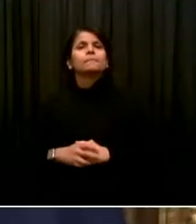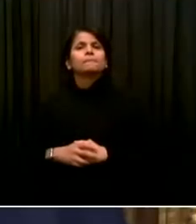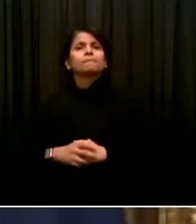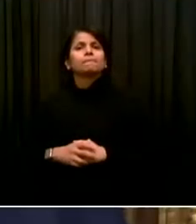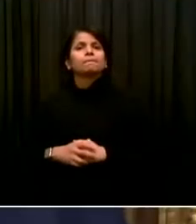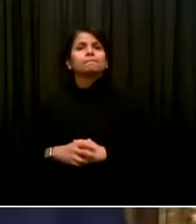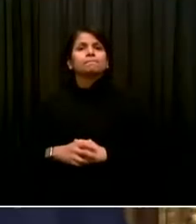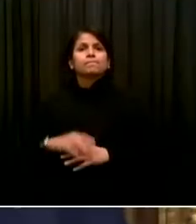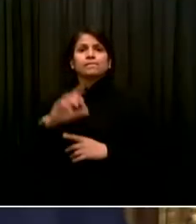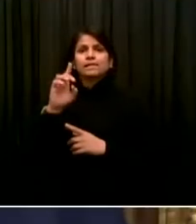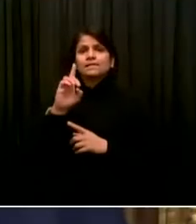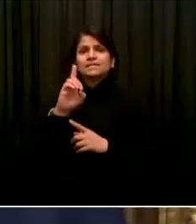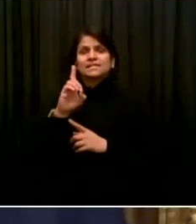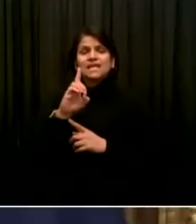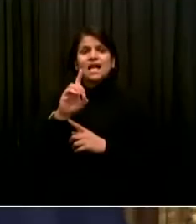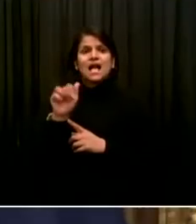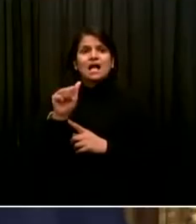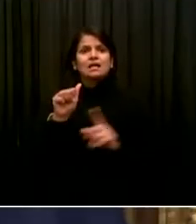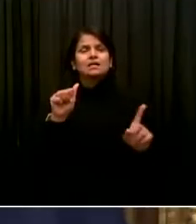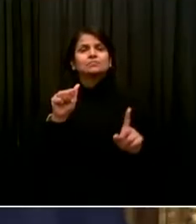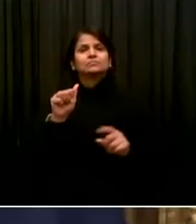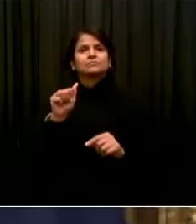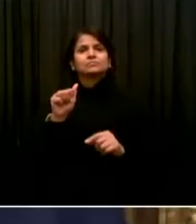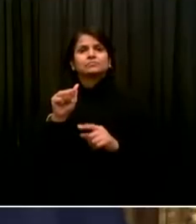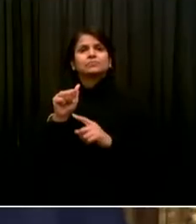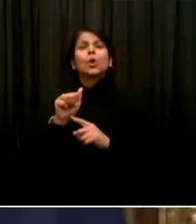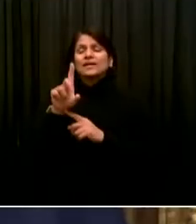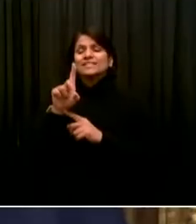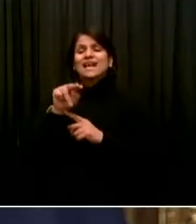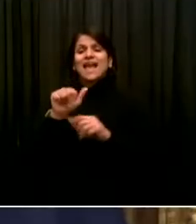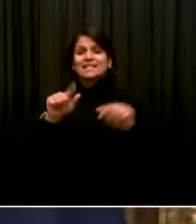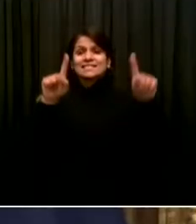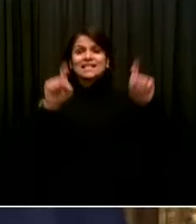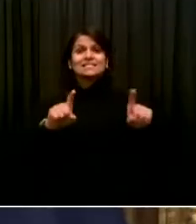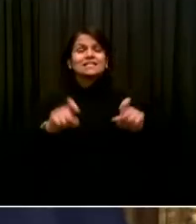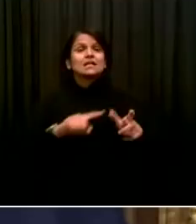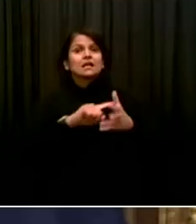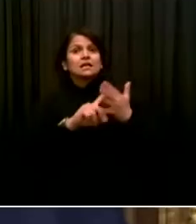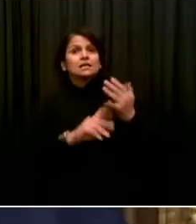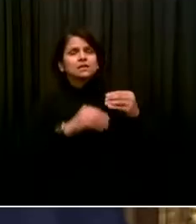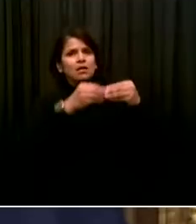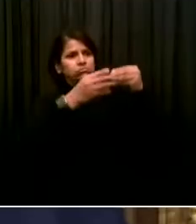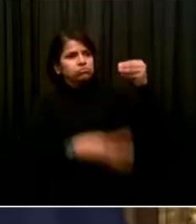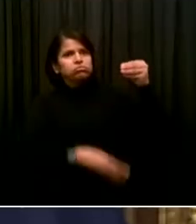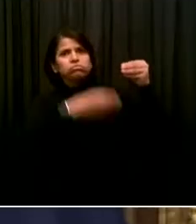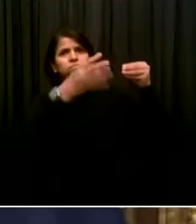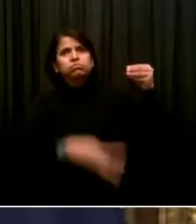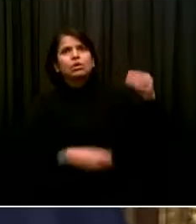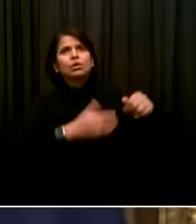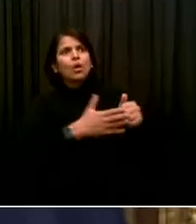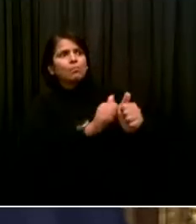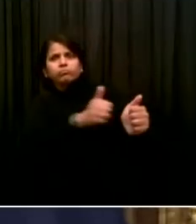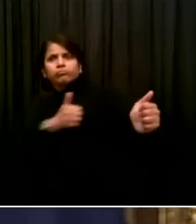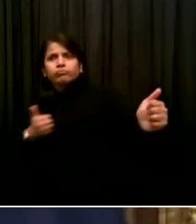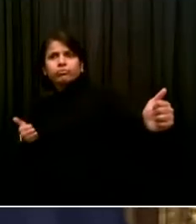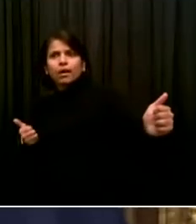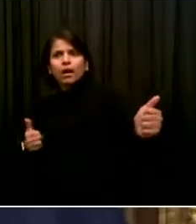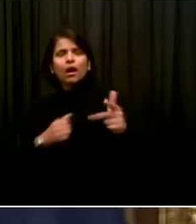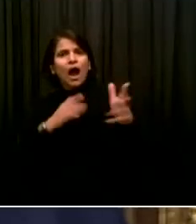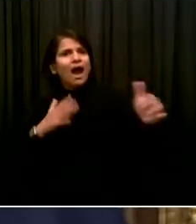THROUGH THE DNA TESTING BACKLOG THAT HAS HELD UP TOO MANY GUN CASES, THIS MUST